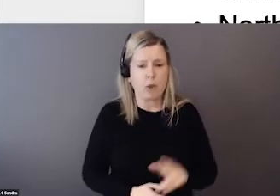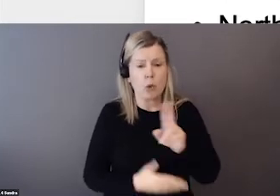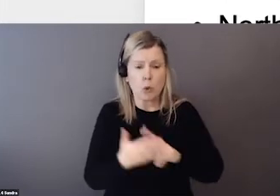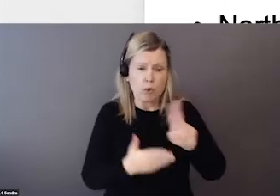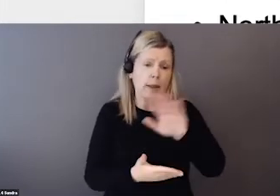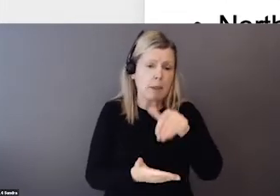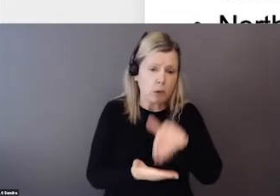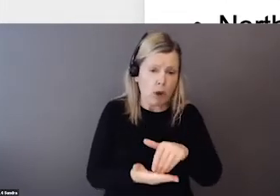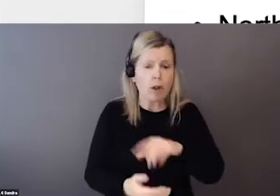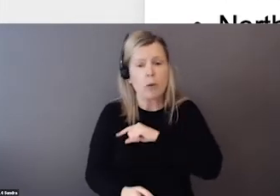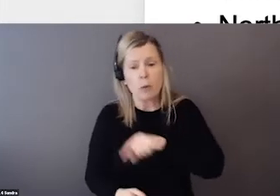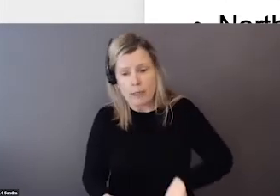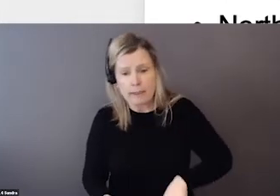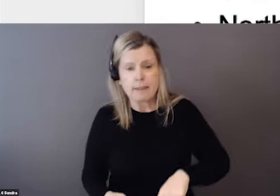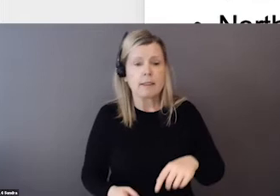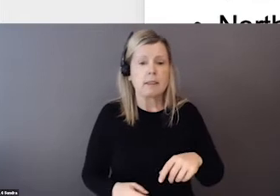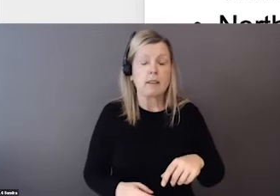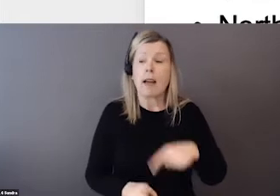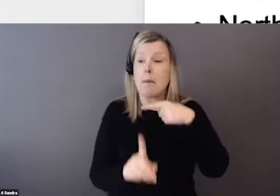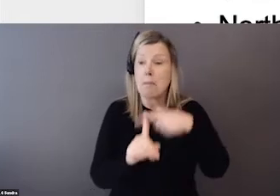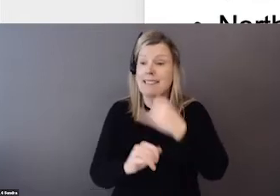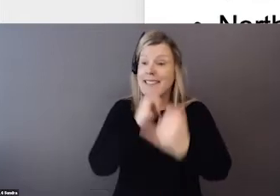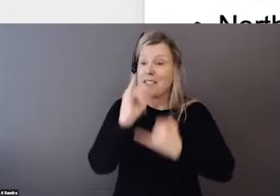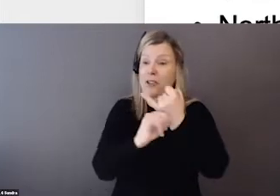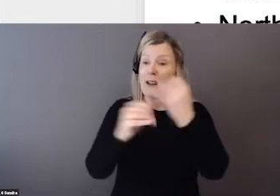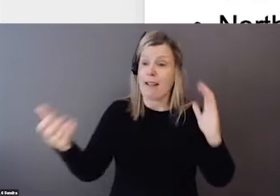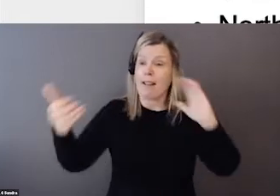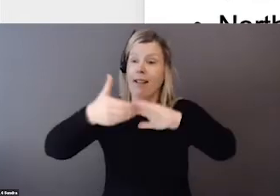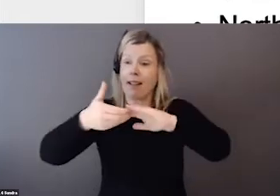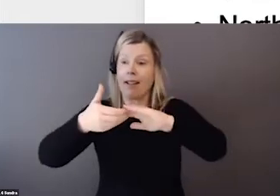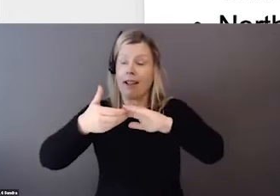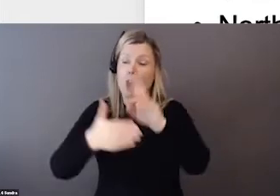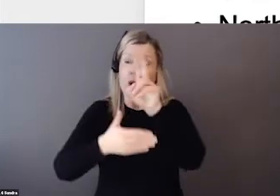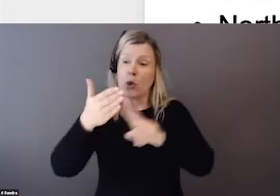And we also have an international collaboration at Erasmus University in the Rotterdam School of Management.